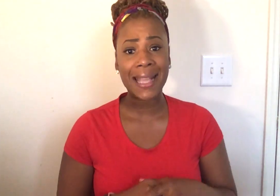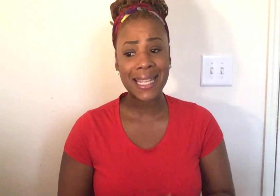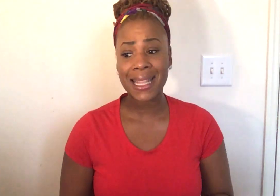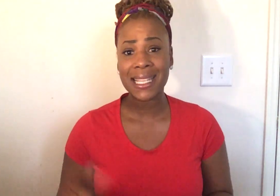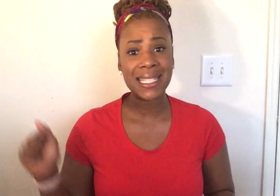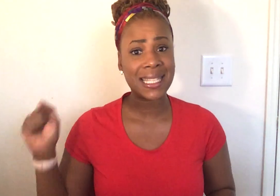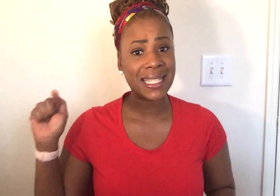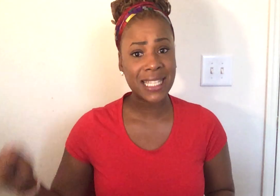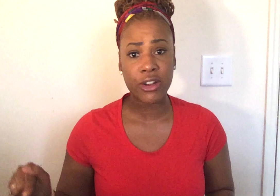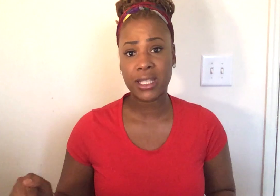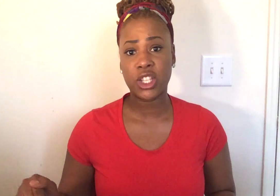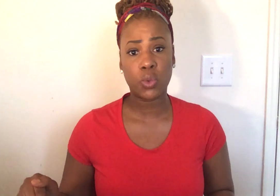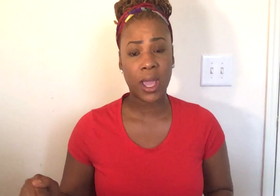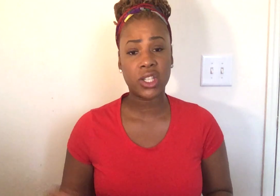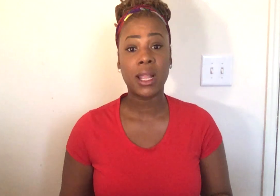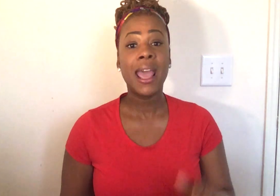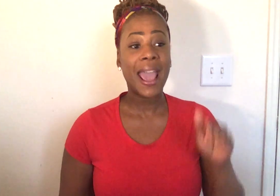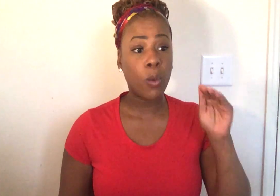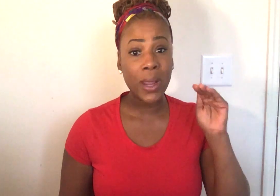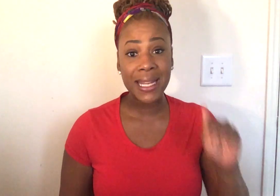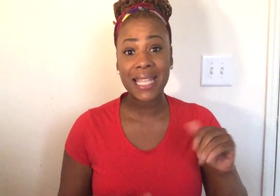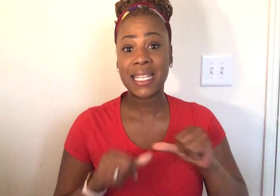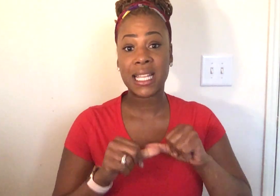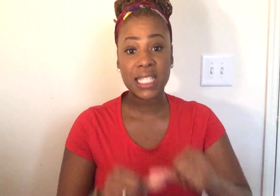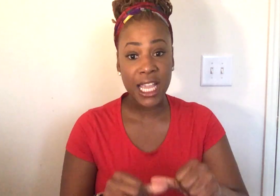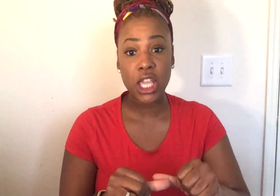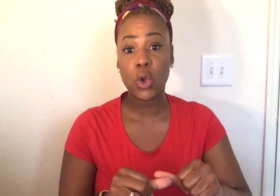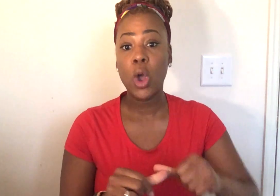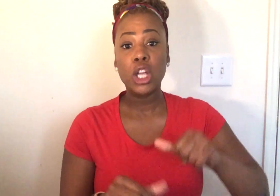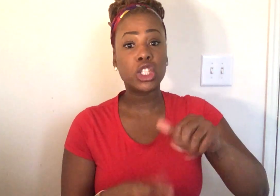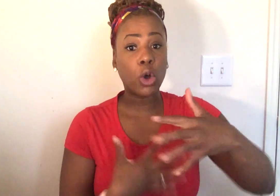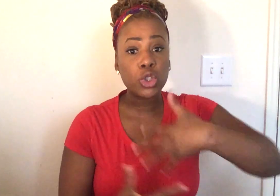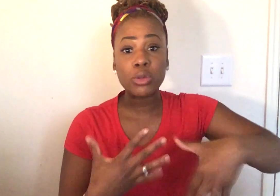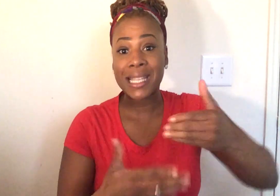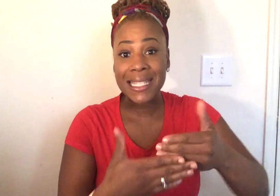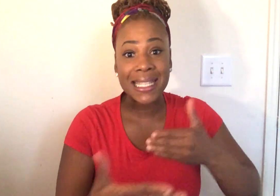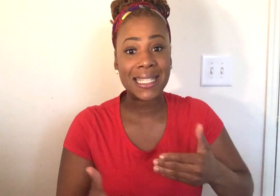that this is a serious situation and we need to continue social distancing